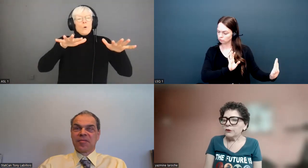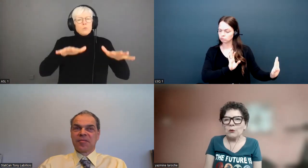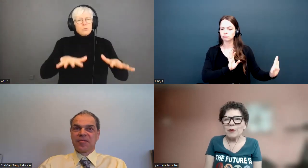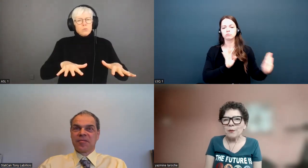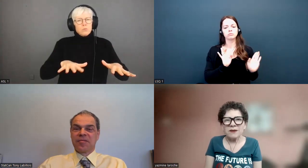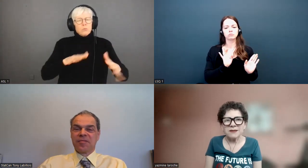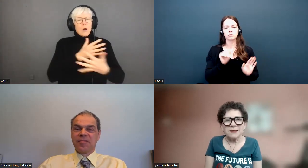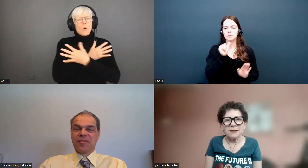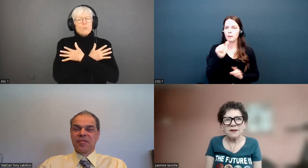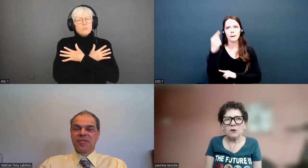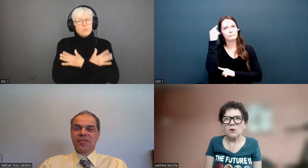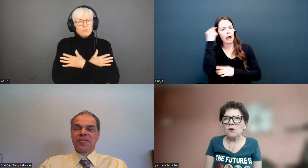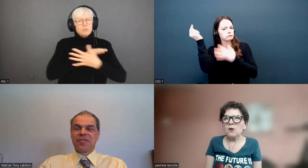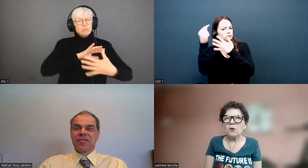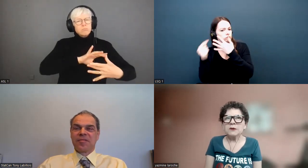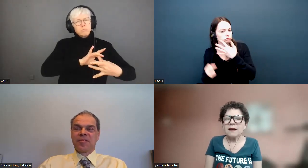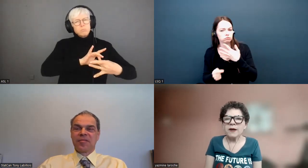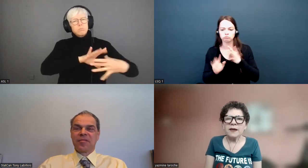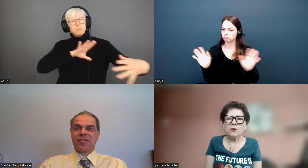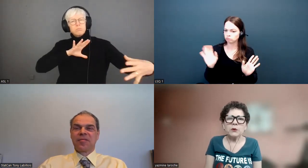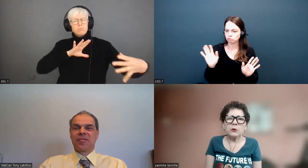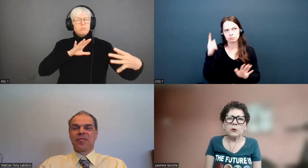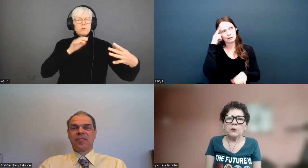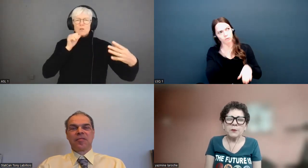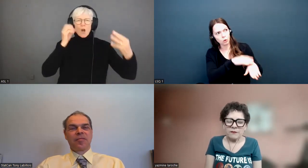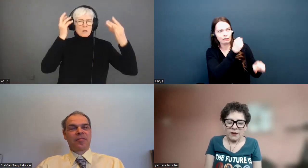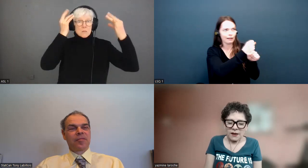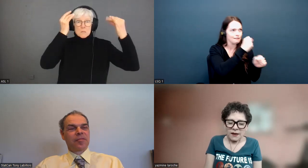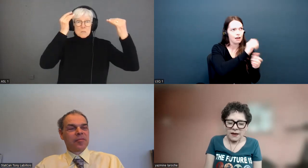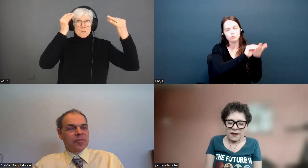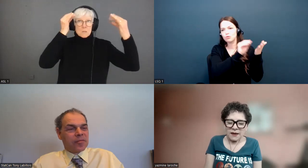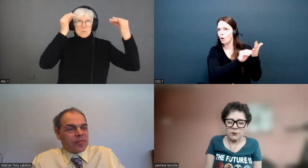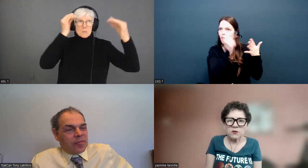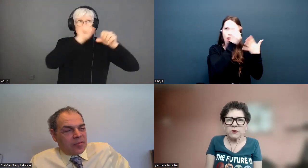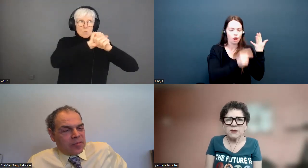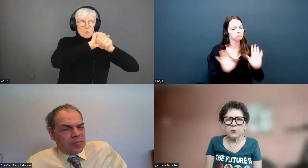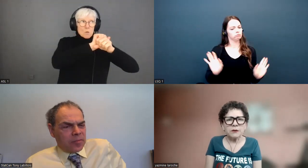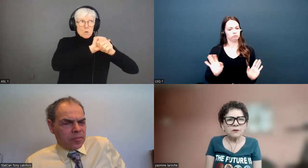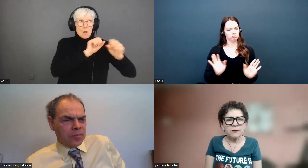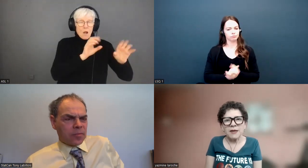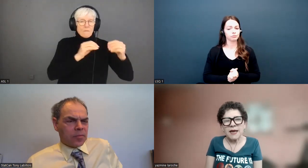and where I could really not think about work and the office. It was also important for